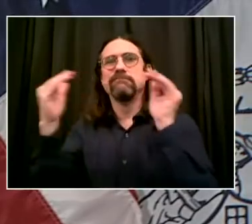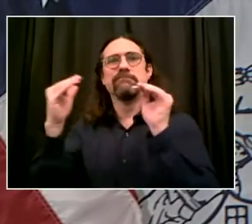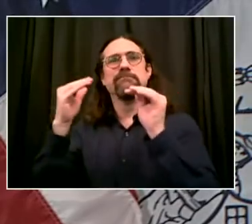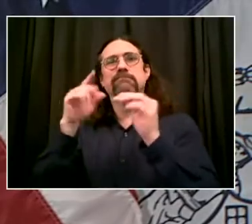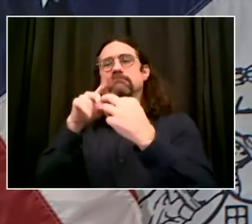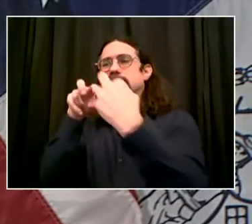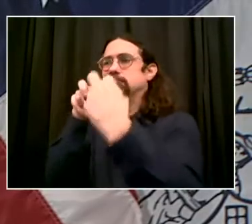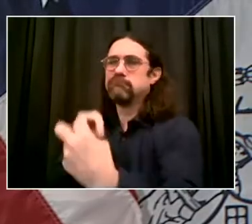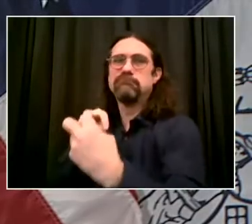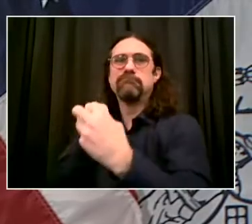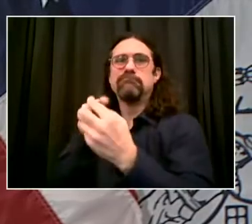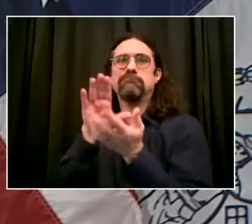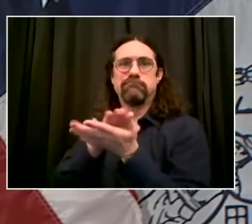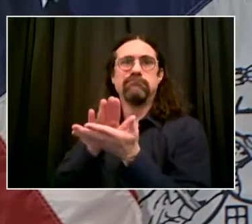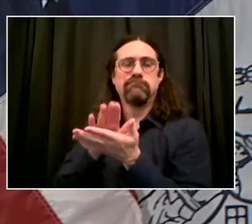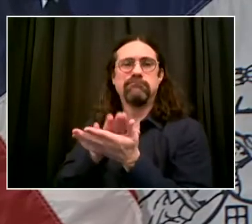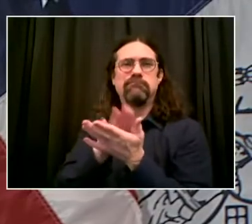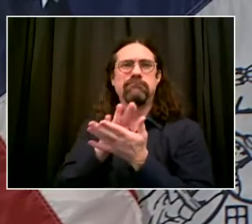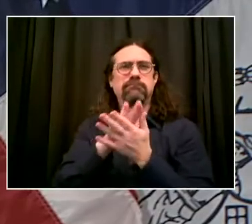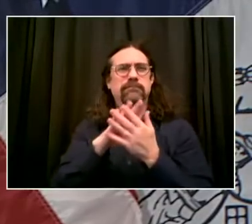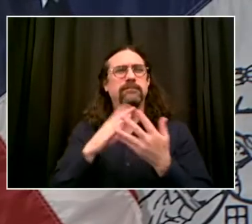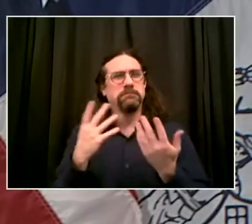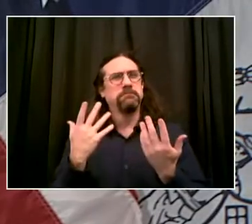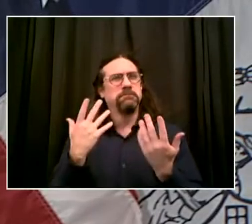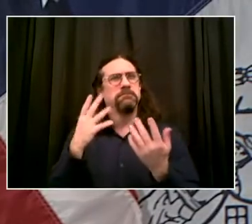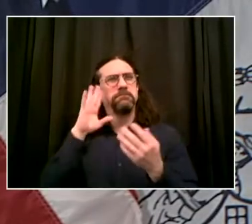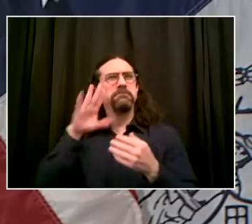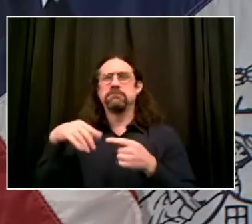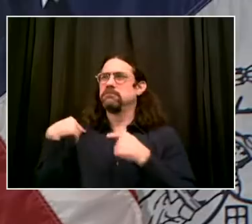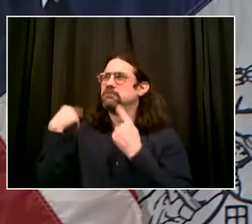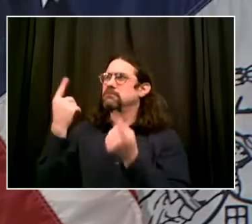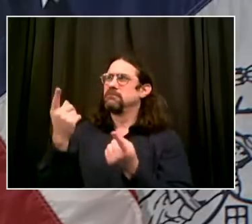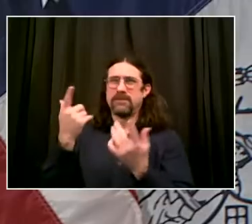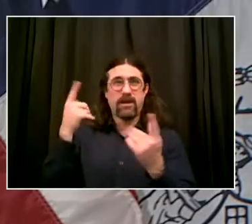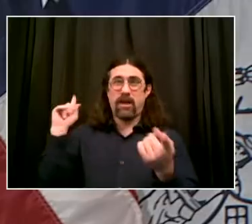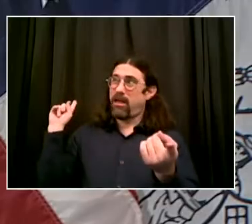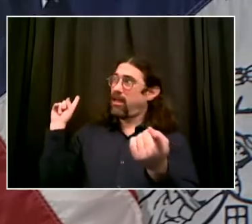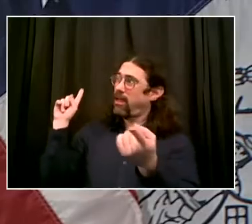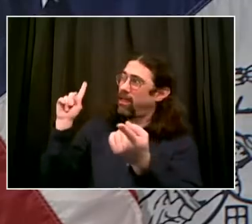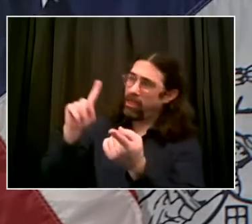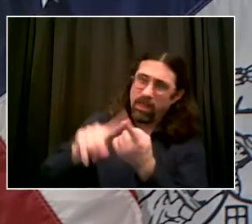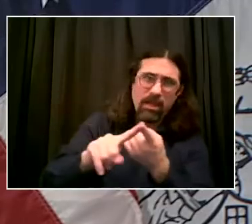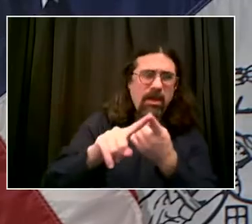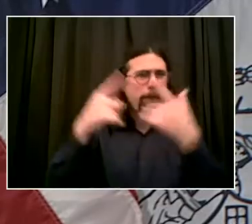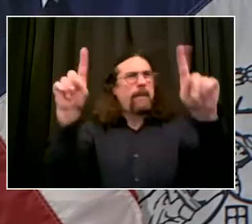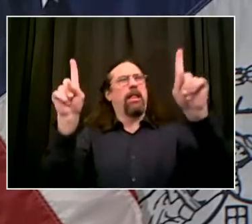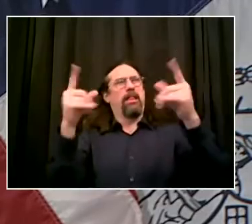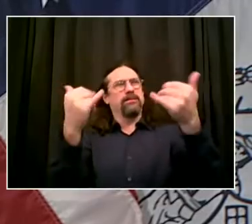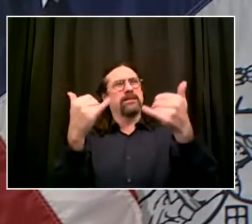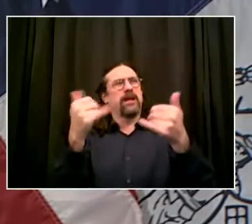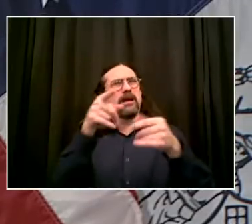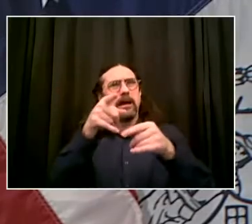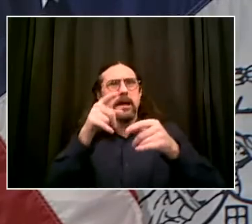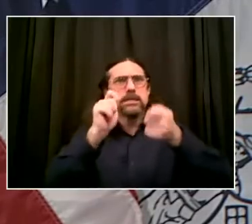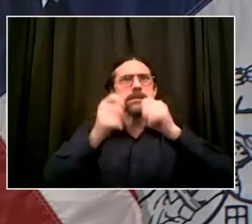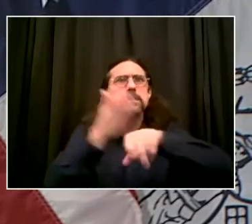ADDRESS THE LEARNING LOSS WE'RE HEARING THAT MAJOR COMPONENNWIT LL BE DIGITAL CAN YOU HELP US BETWEEN THOSE TWO THINGS. I > APPRECIATE THE QUESTION